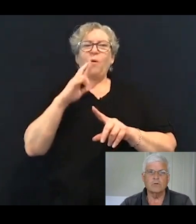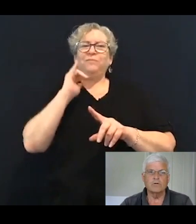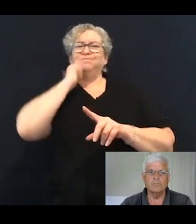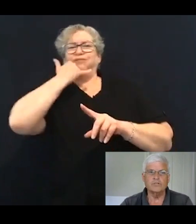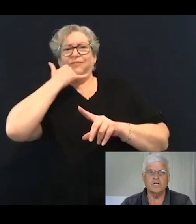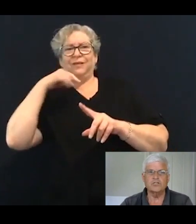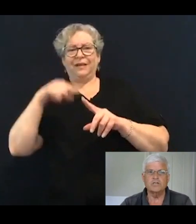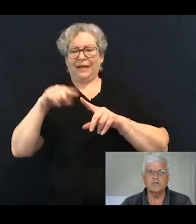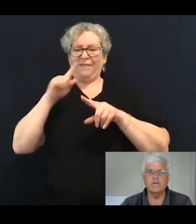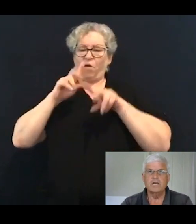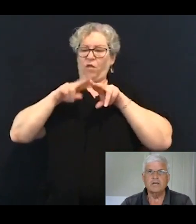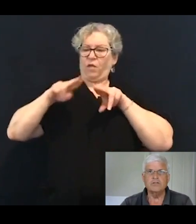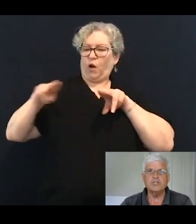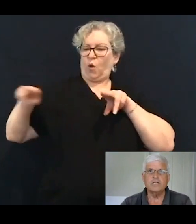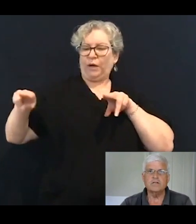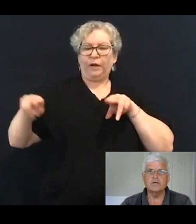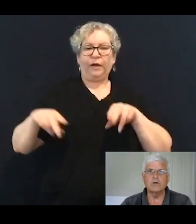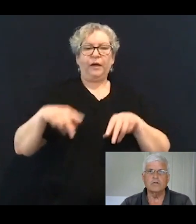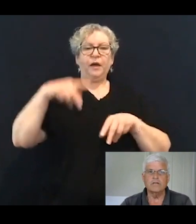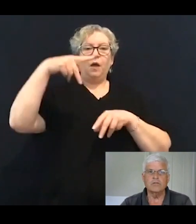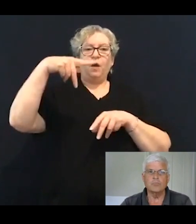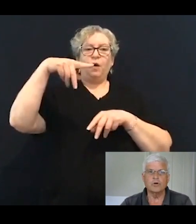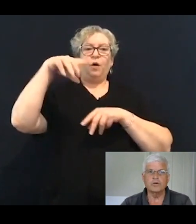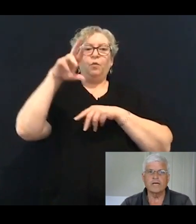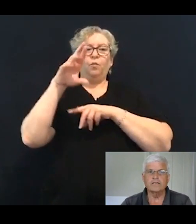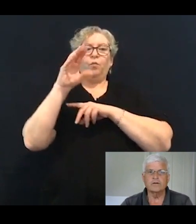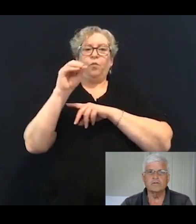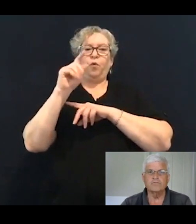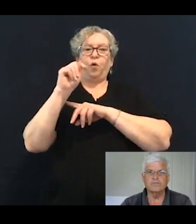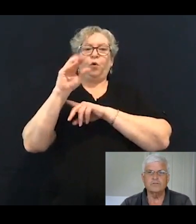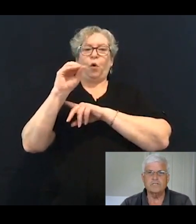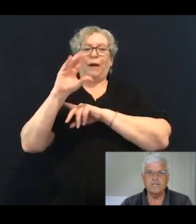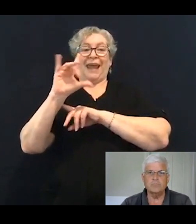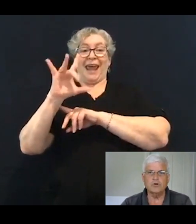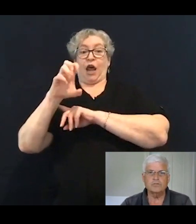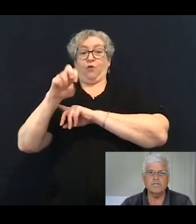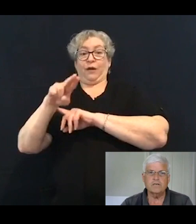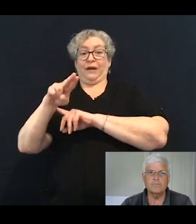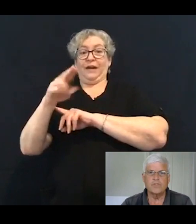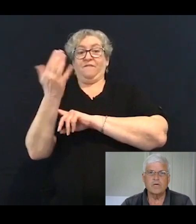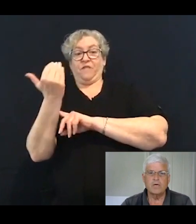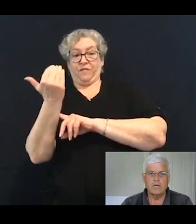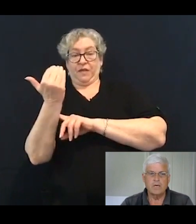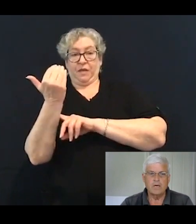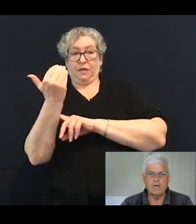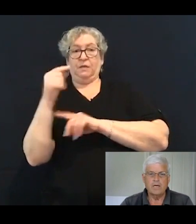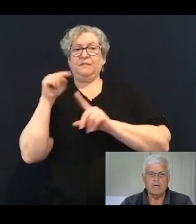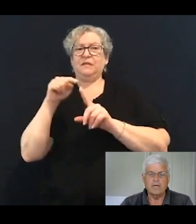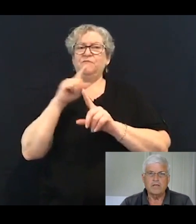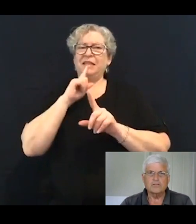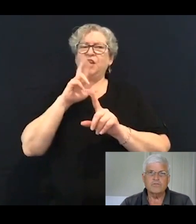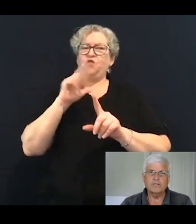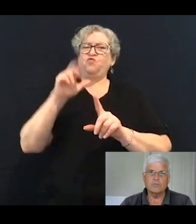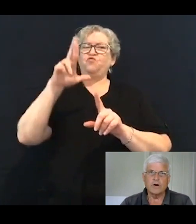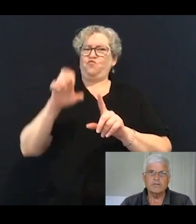in the gene encoding the protocadherin-15 protein. It's a fairly rare disorder in the United States.